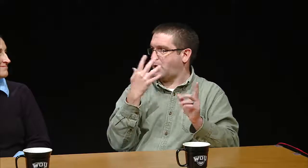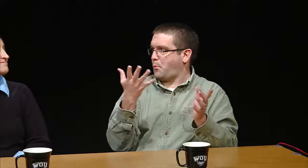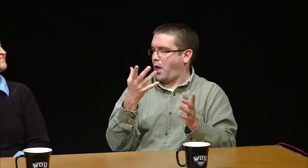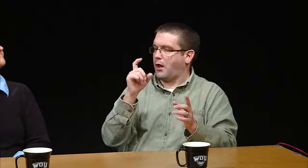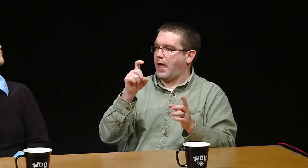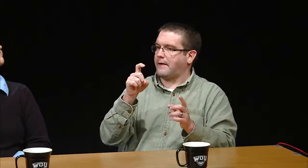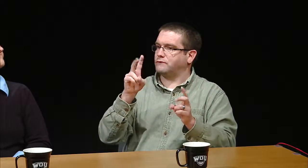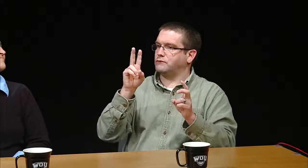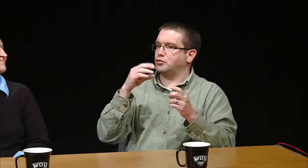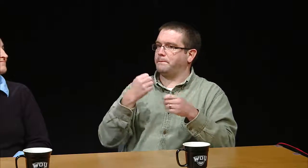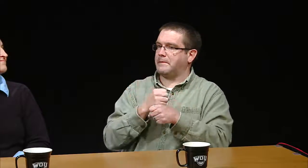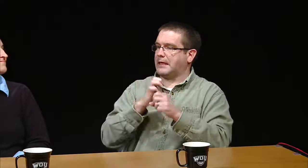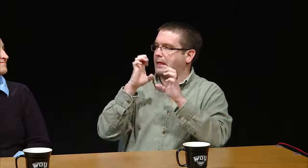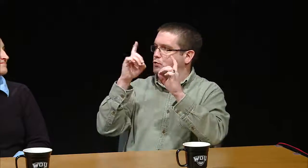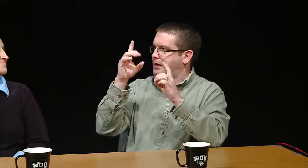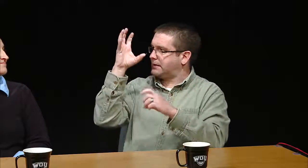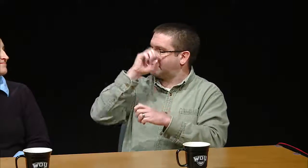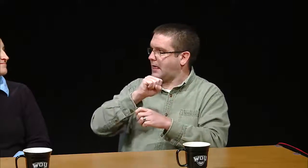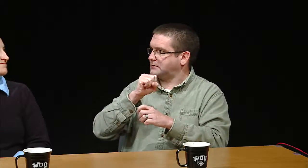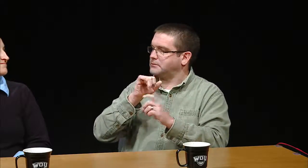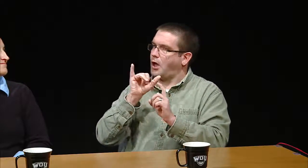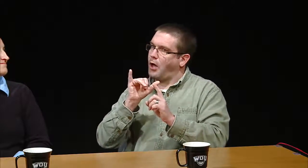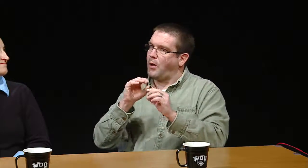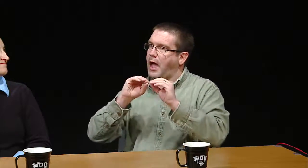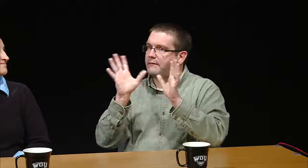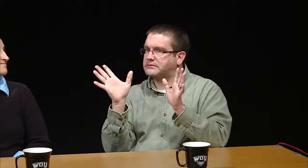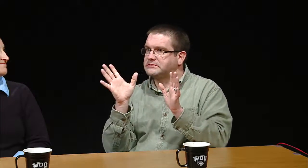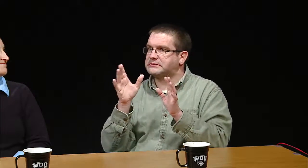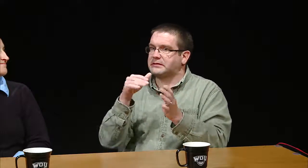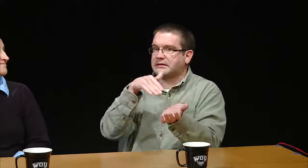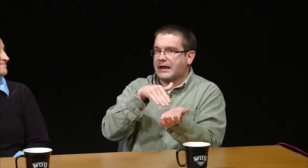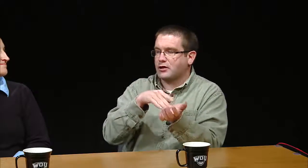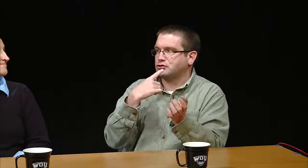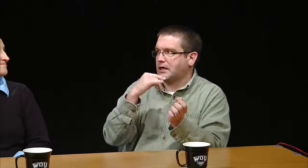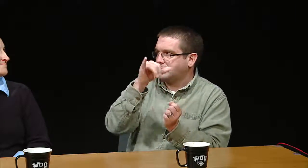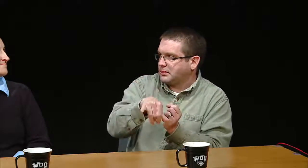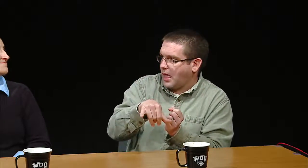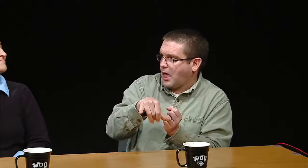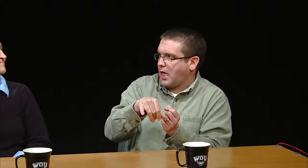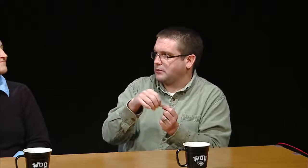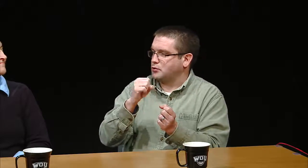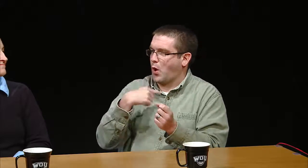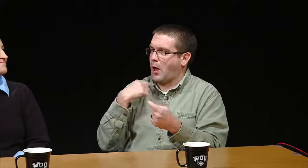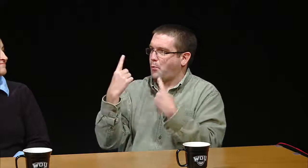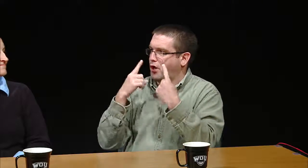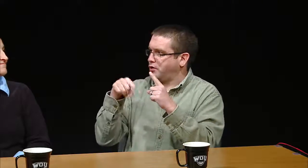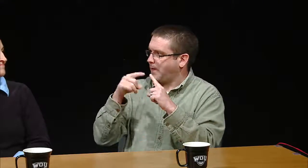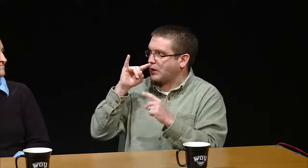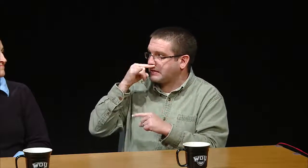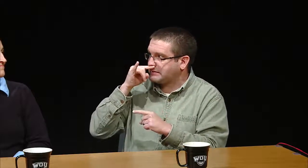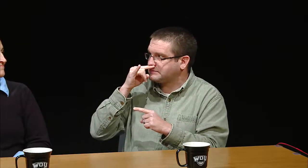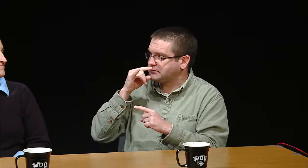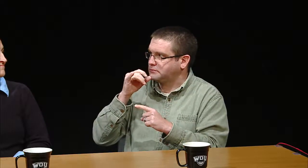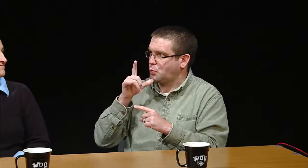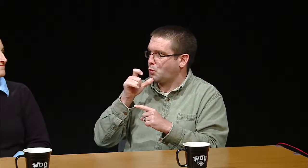because -- so there are two camps. You have the people who are doing it professionally for work, for jobs, for access, and then you have the people